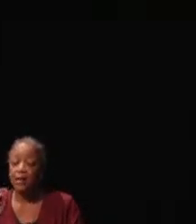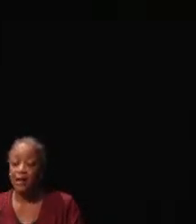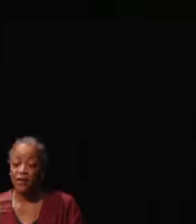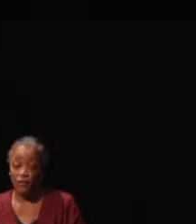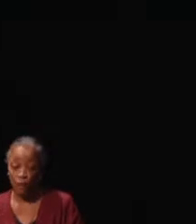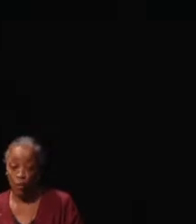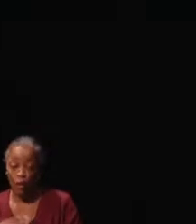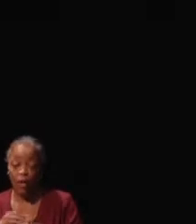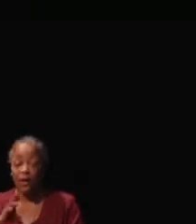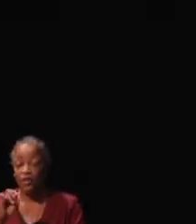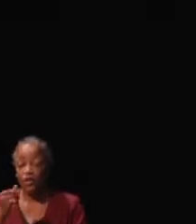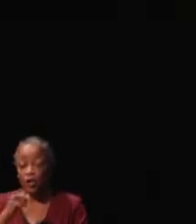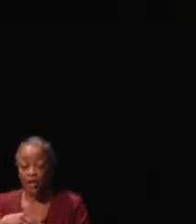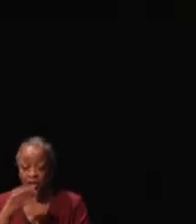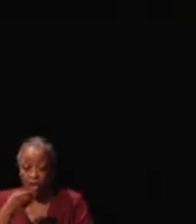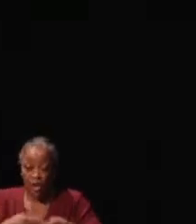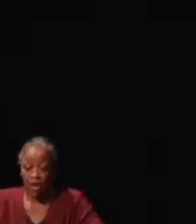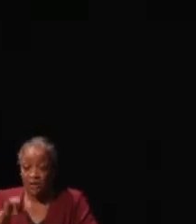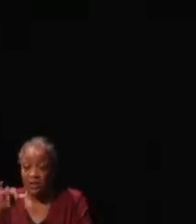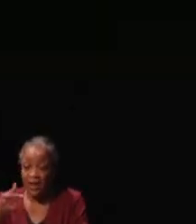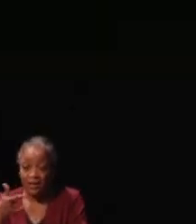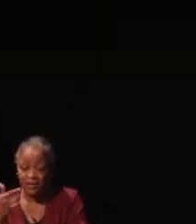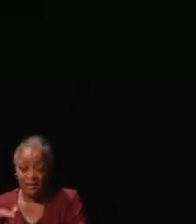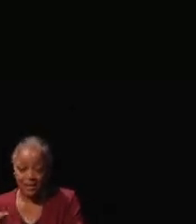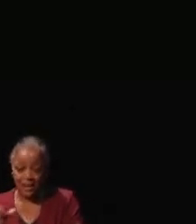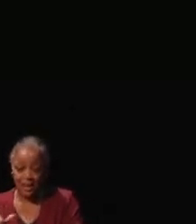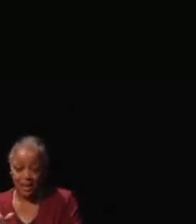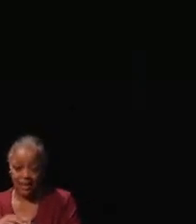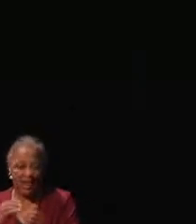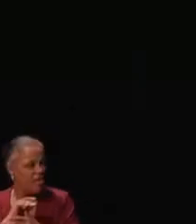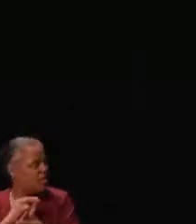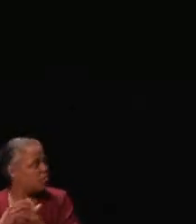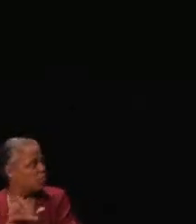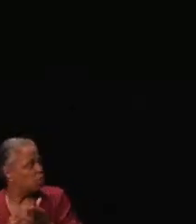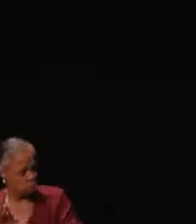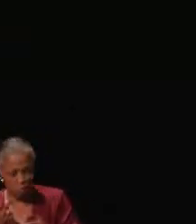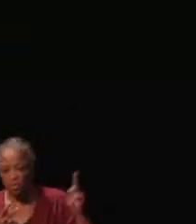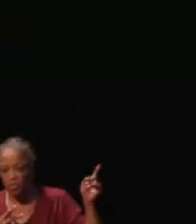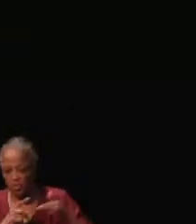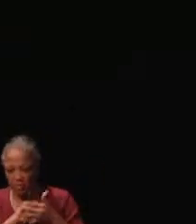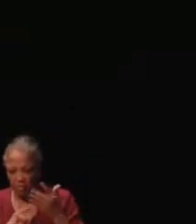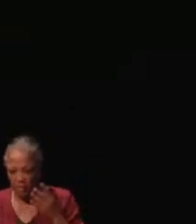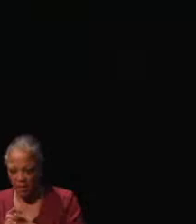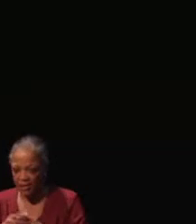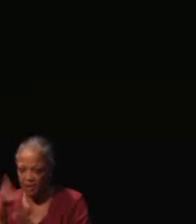and our current project, The Last of Us Part II. You want to go goals? Sure.